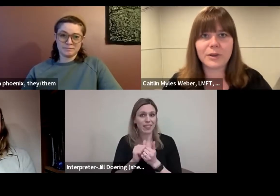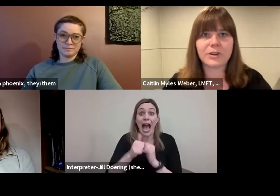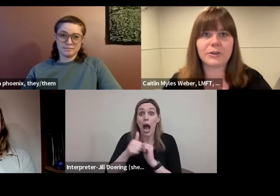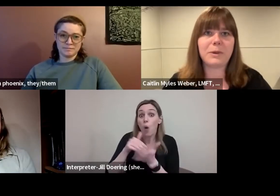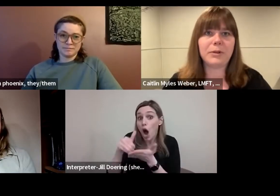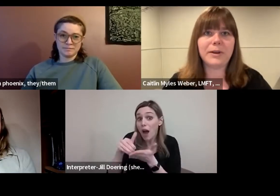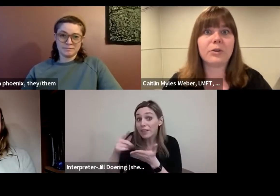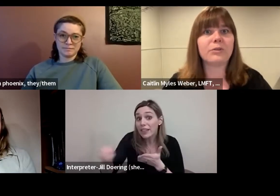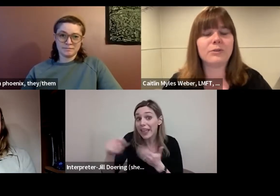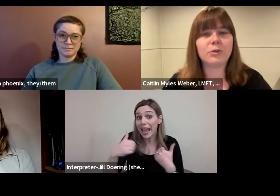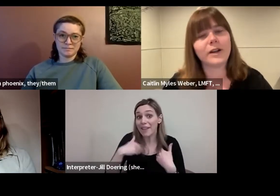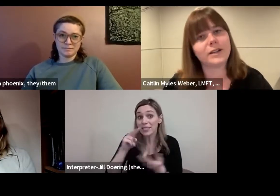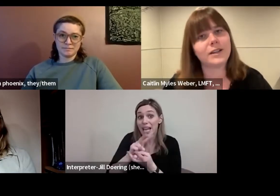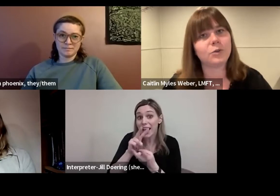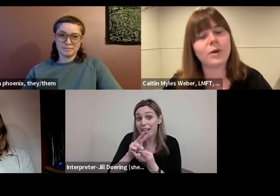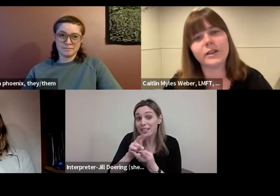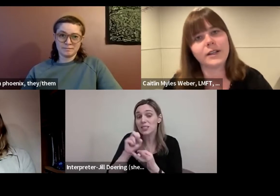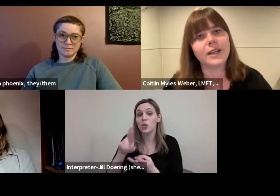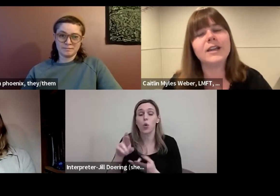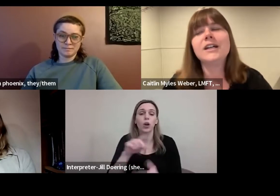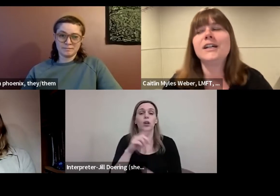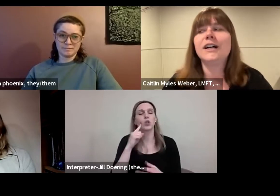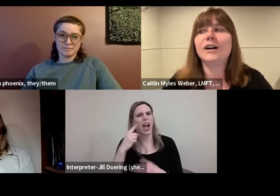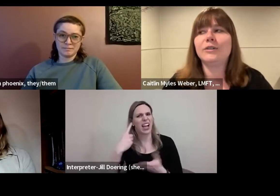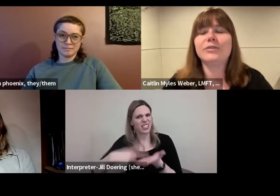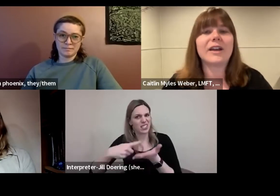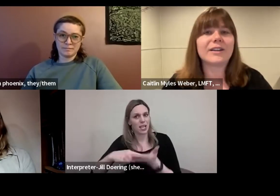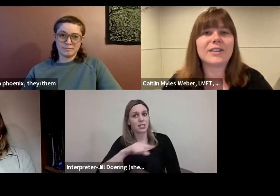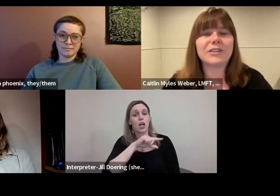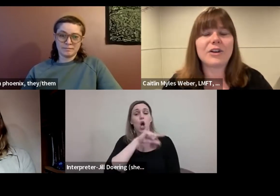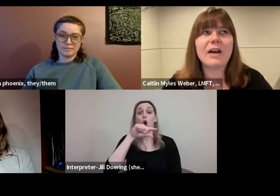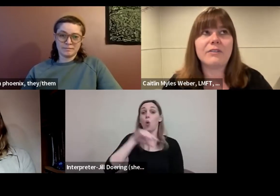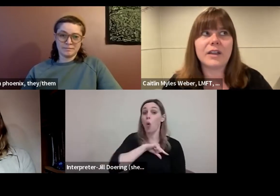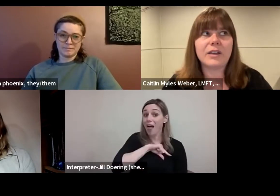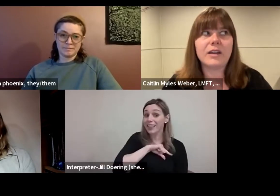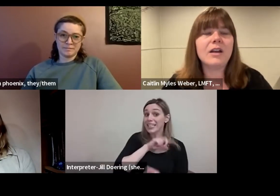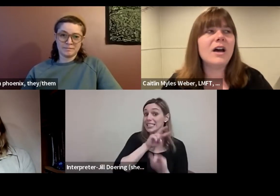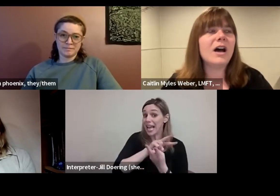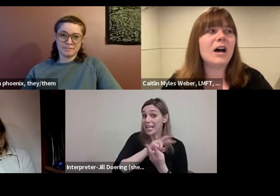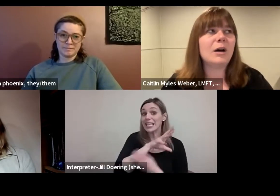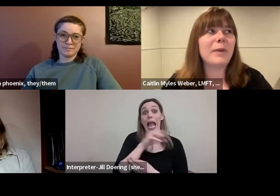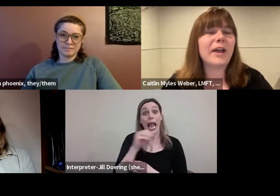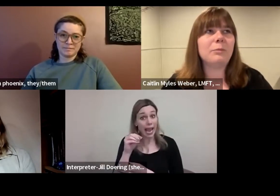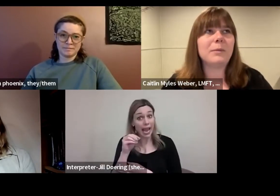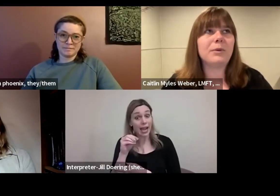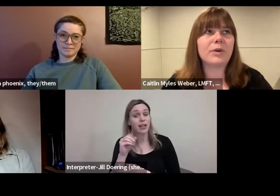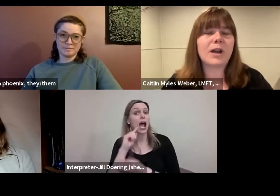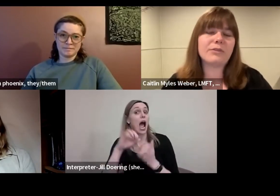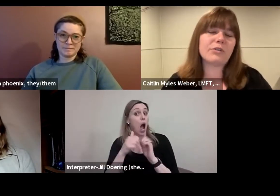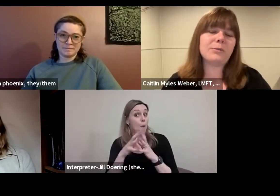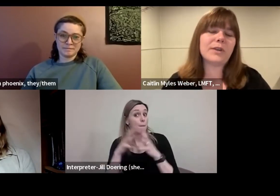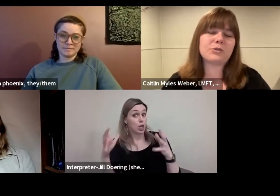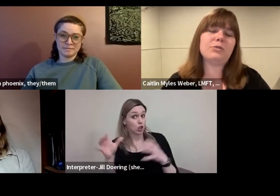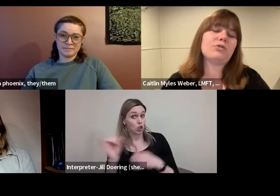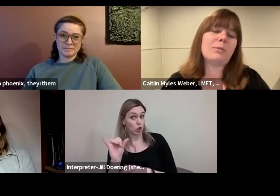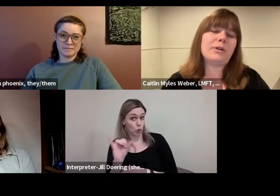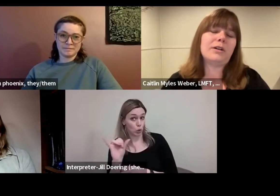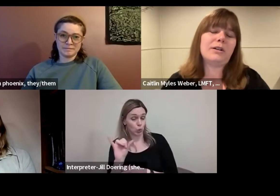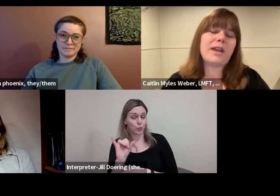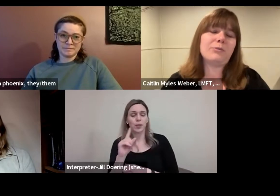So I talk with people about quantity and quality of sex that they're having. I help people recover from sexual trauma